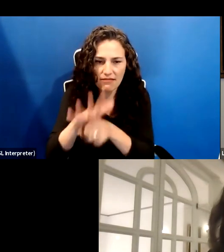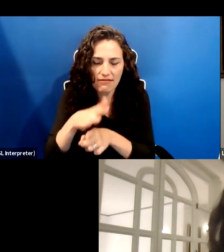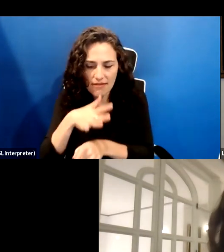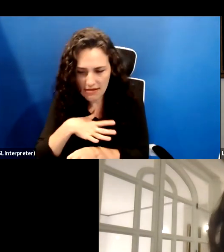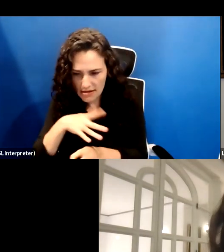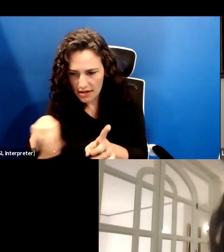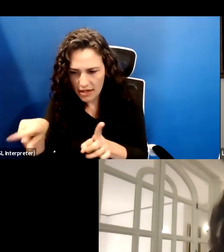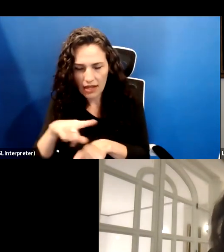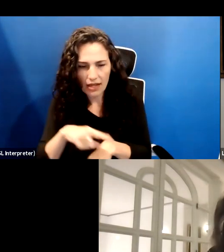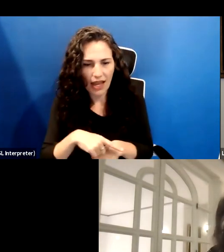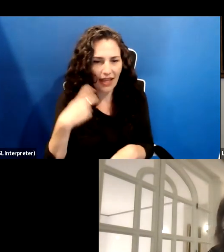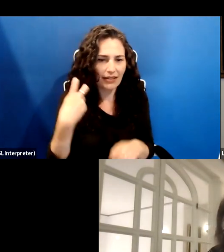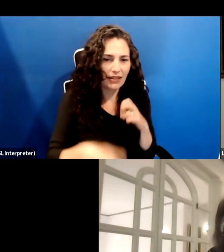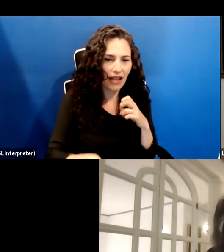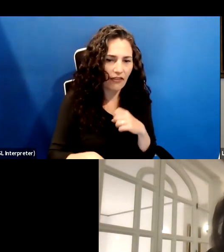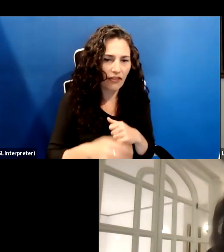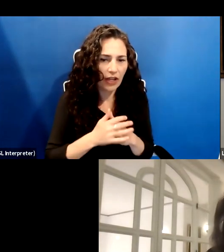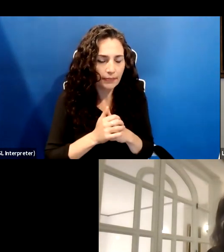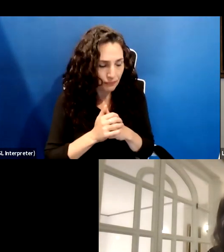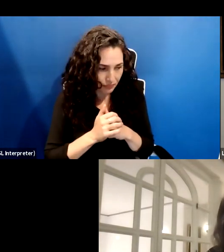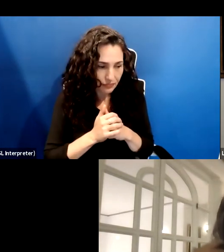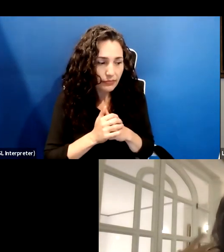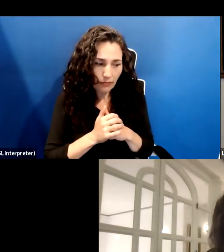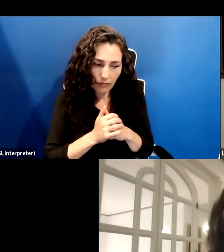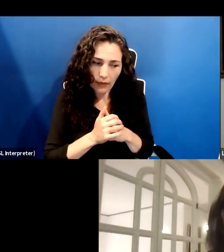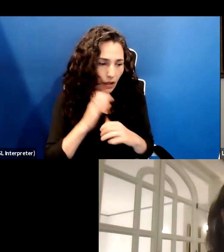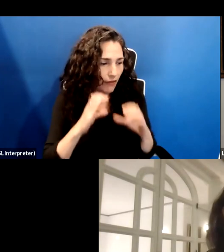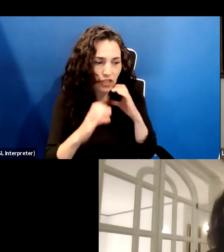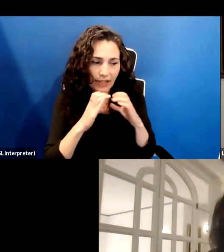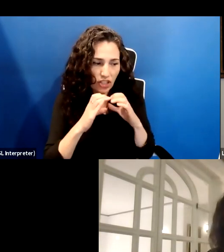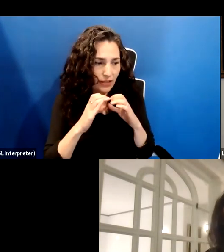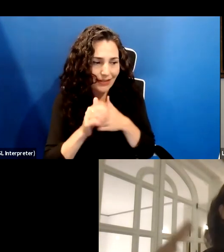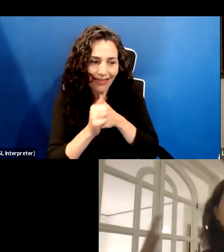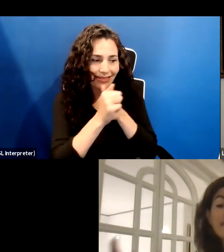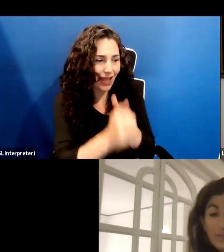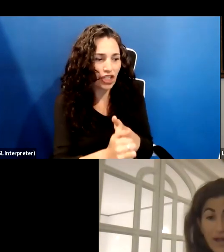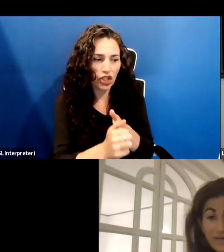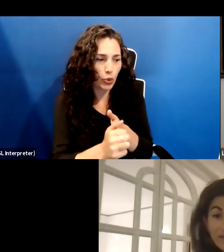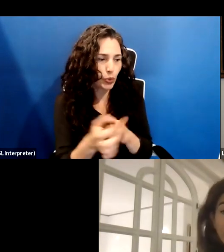that led to the abuse that happened, allowed people to potentially decide to get branded